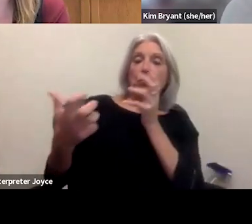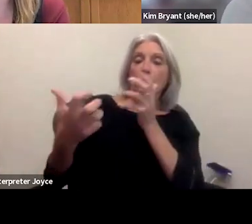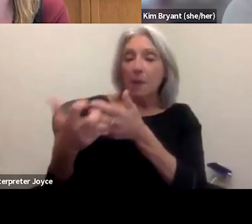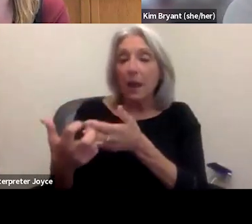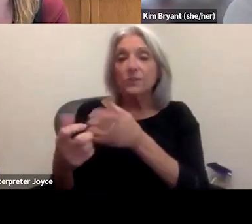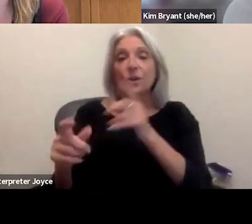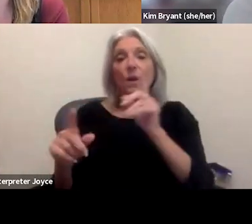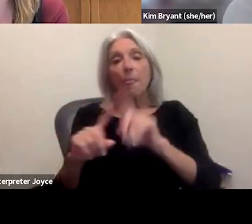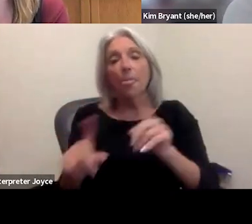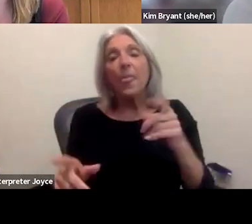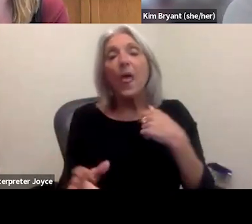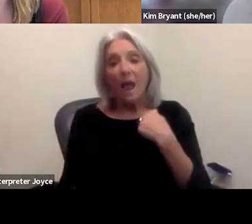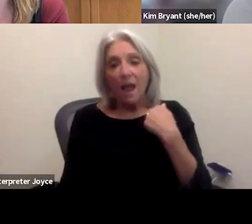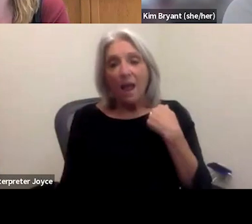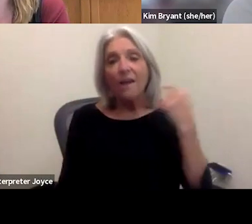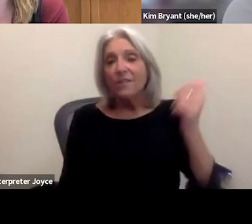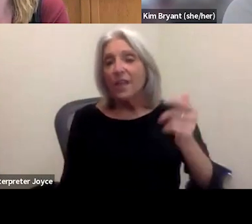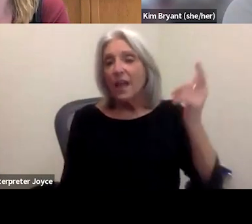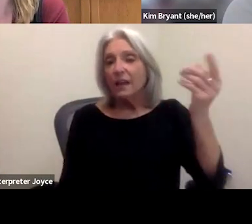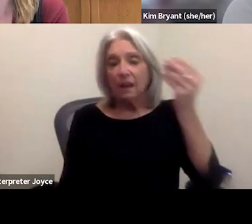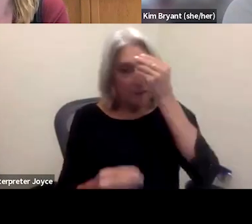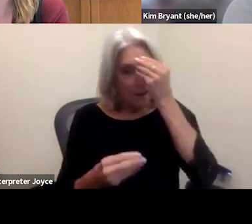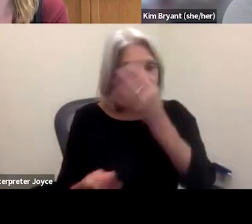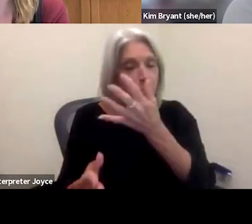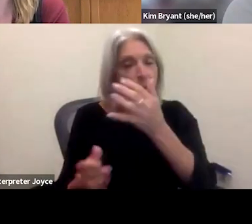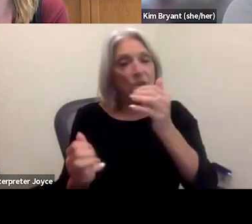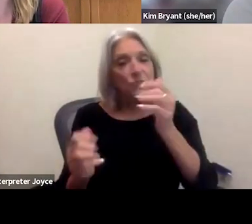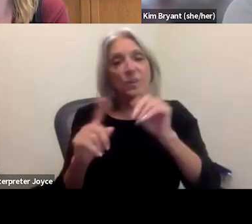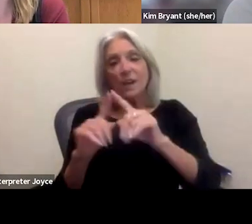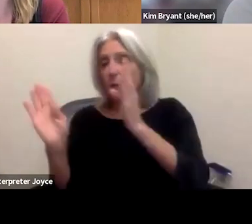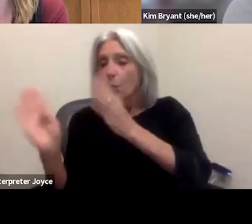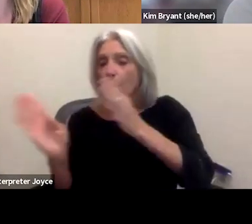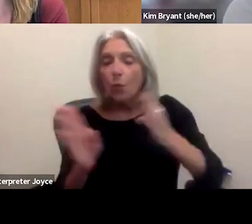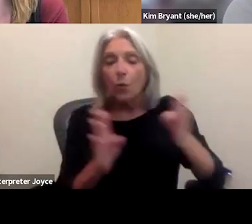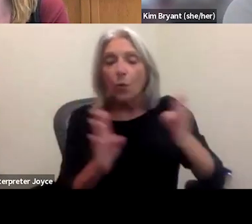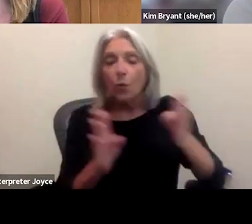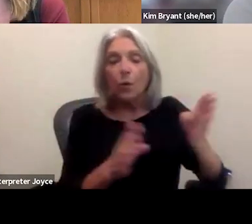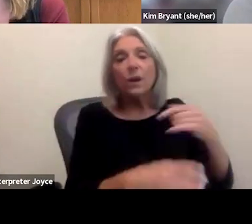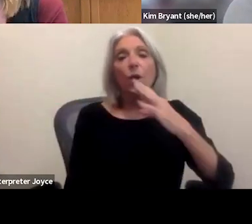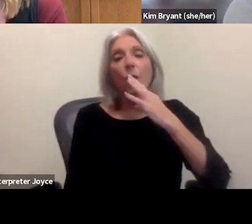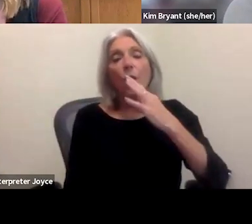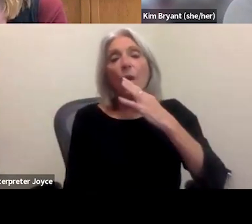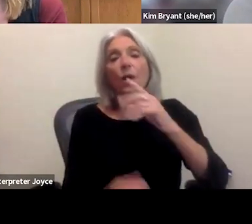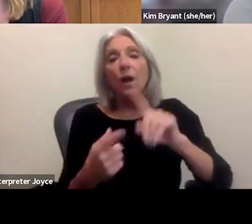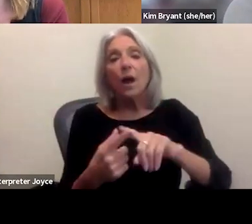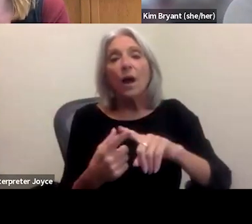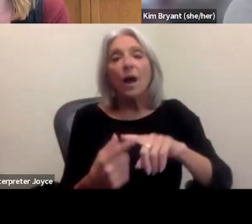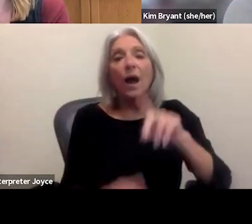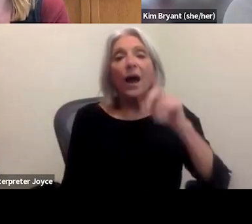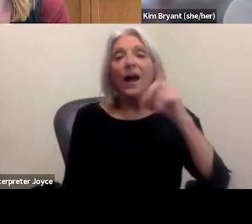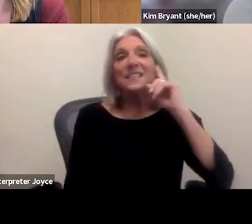like information organized. We can talk about things like deaf gain versus hearing loss